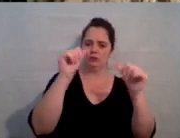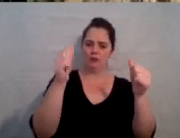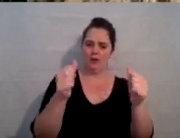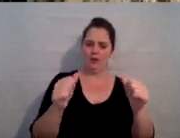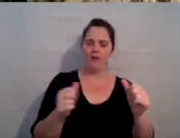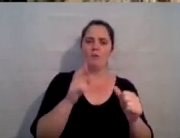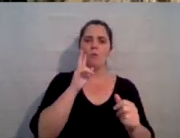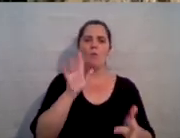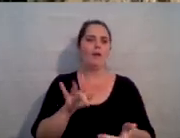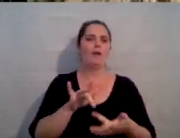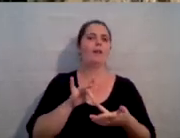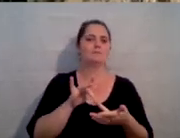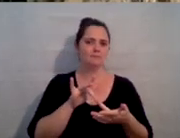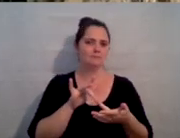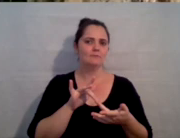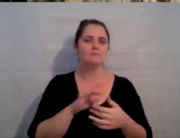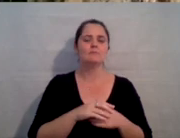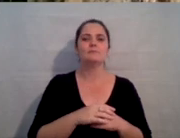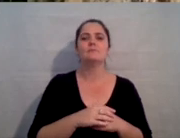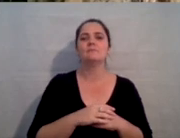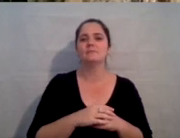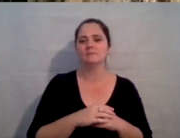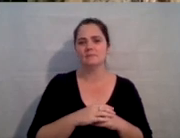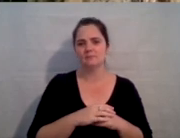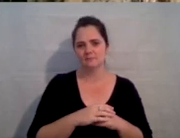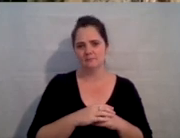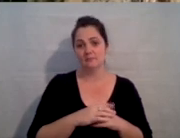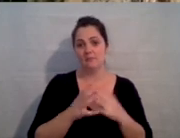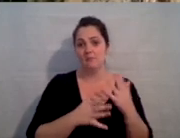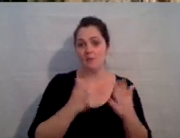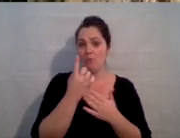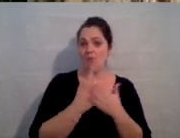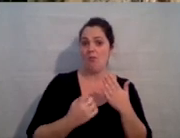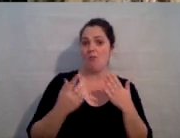Now I don't mean to imply at all that that's the only way to approach life drawing, of course it's not,